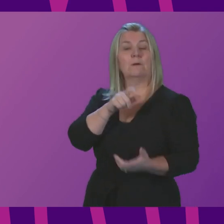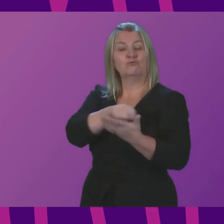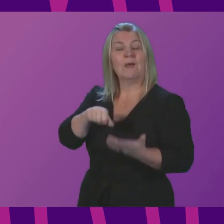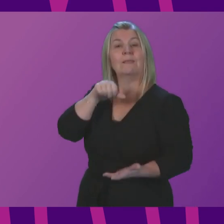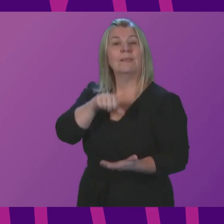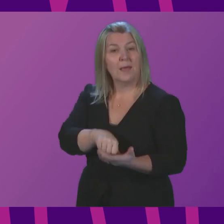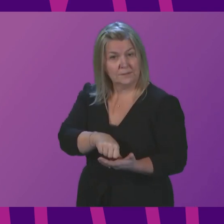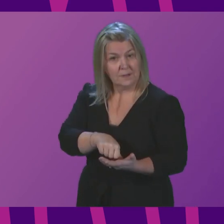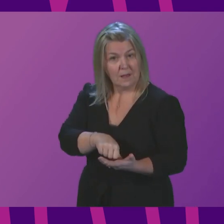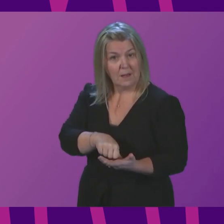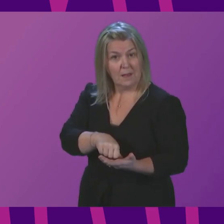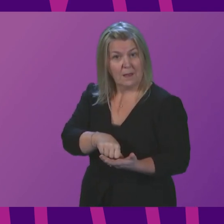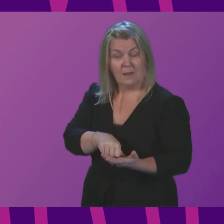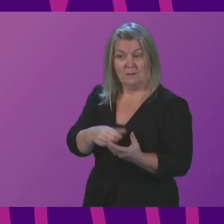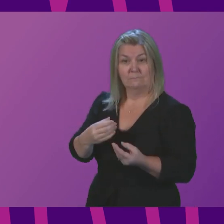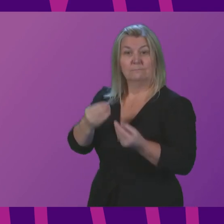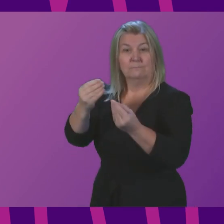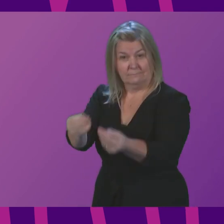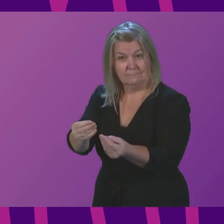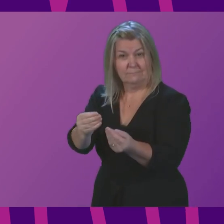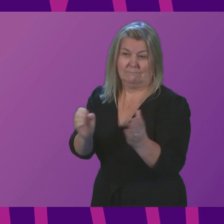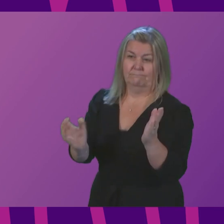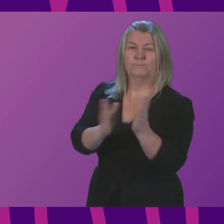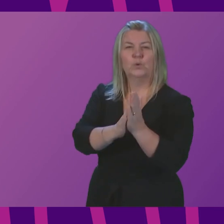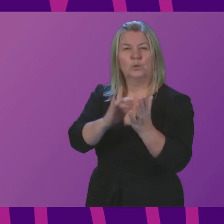letter available in SPICe—which, in effect, will make that information available publicly—is